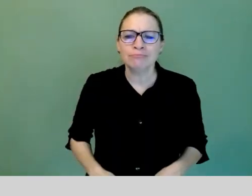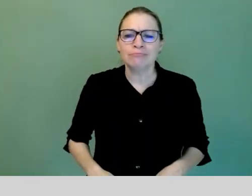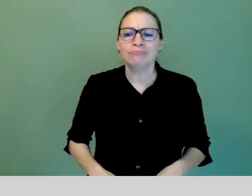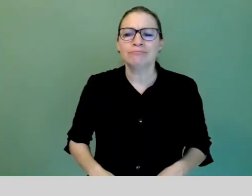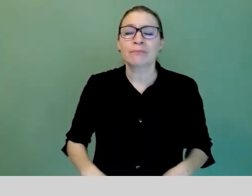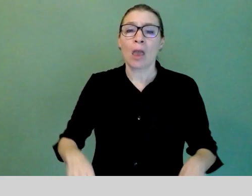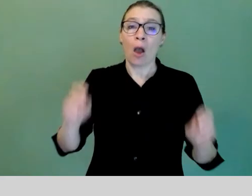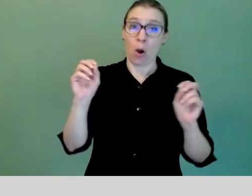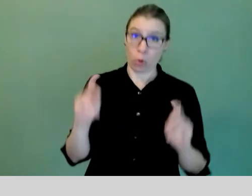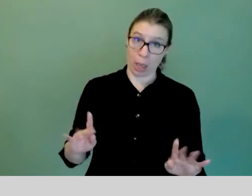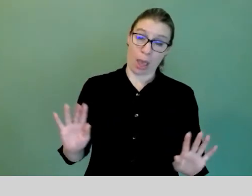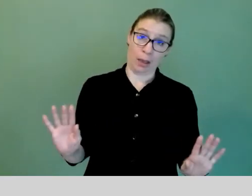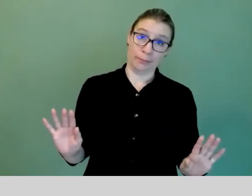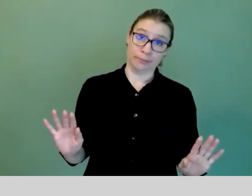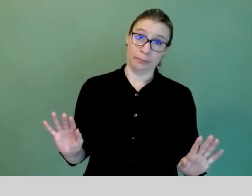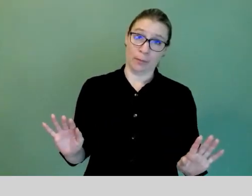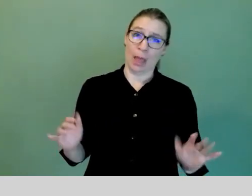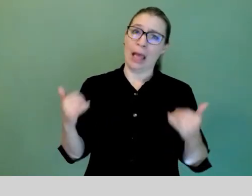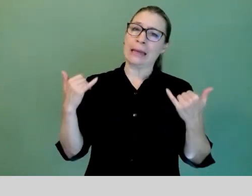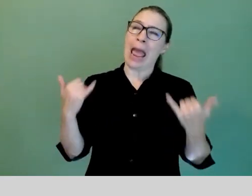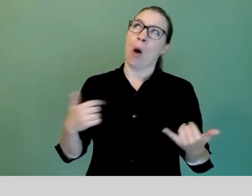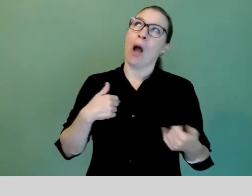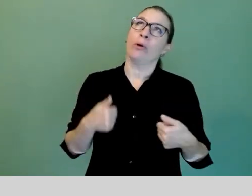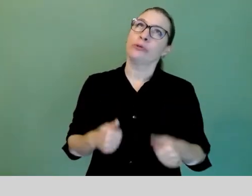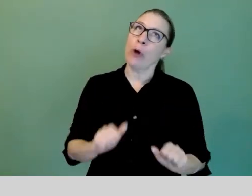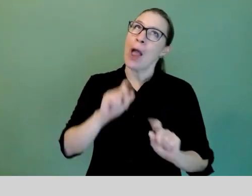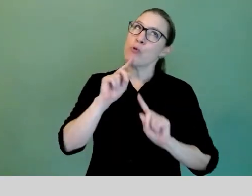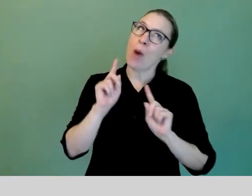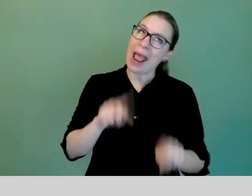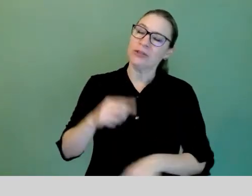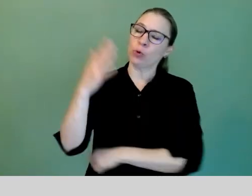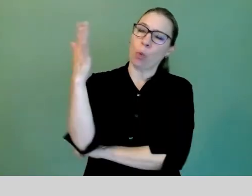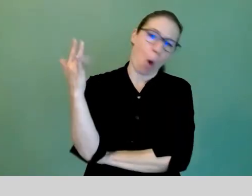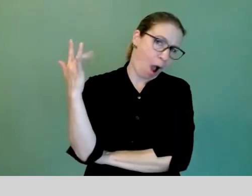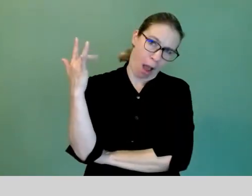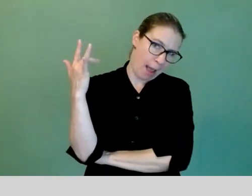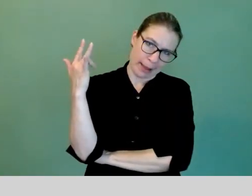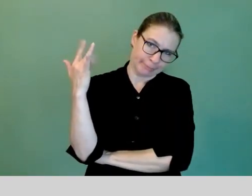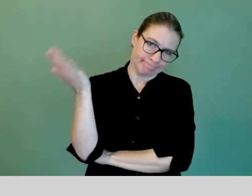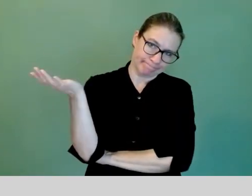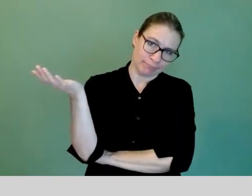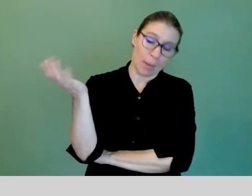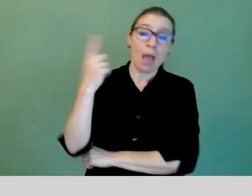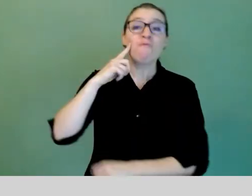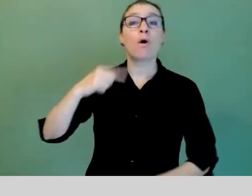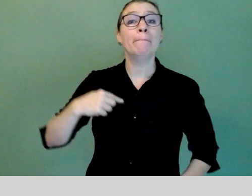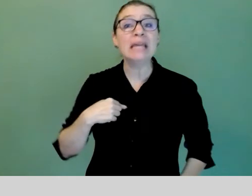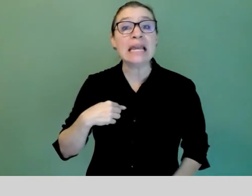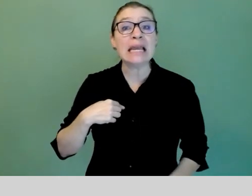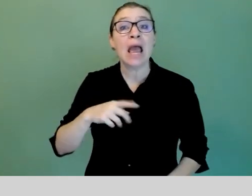Okay, so let me try to actually answer why I do this sort of thing. For me, it's an opportunity